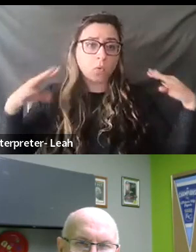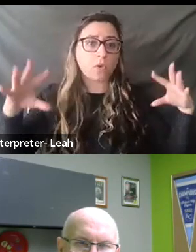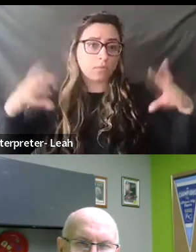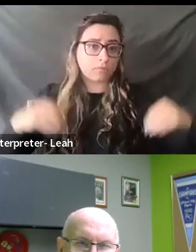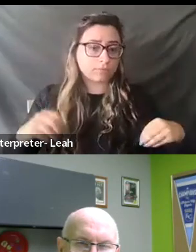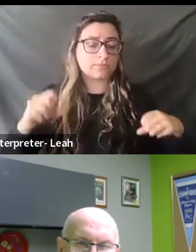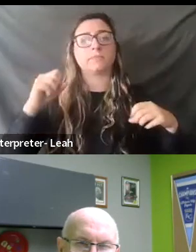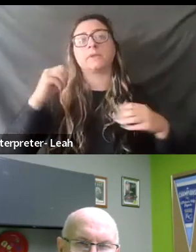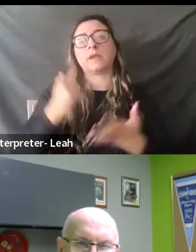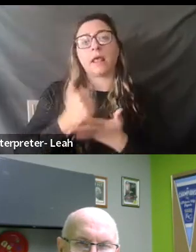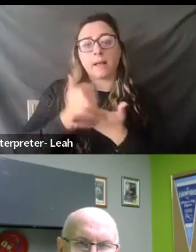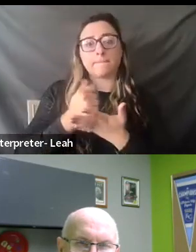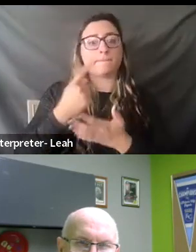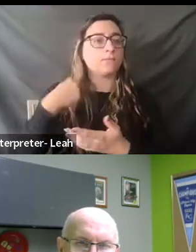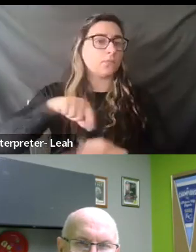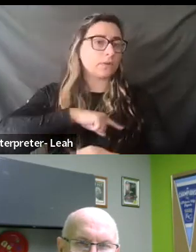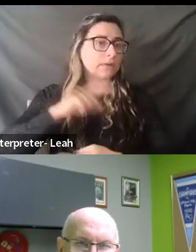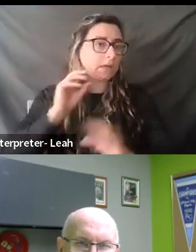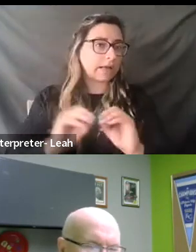You can select the unmute option or alt, a if you are using keystrokes.